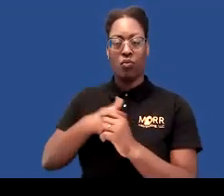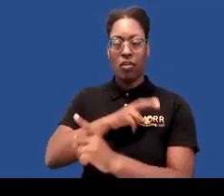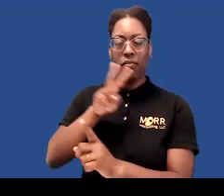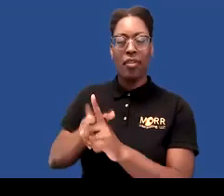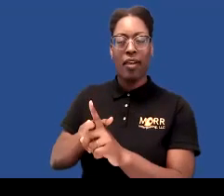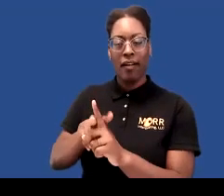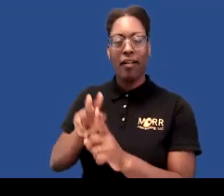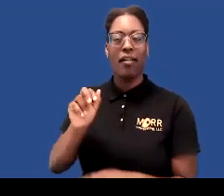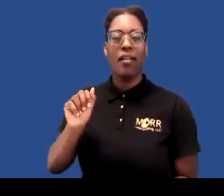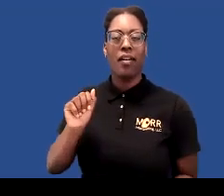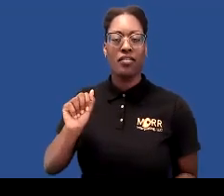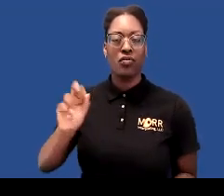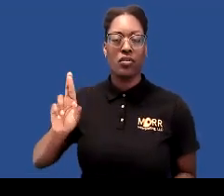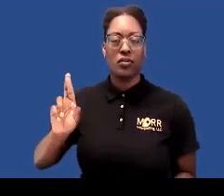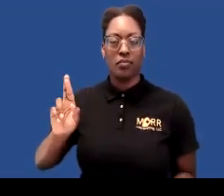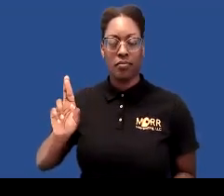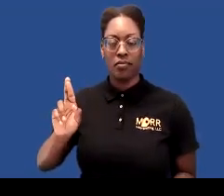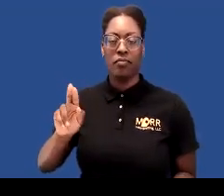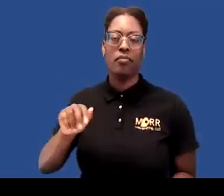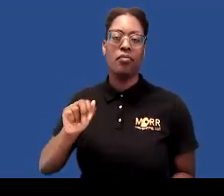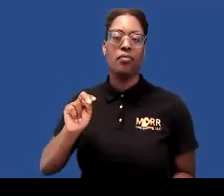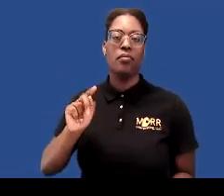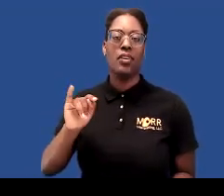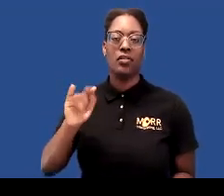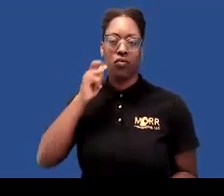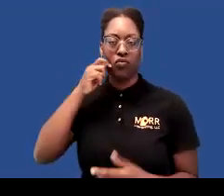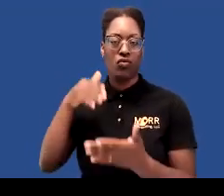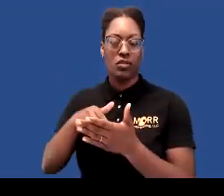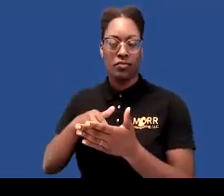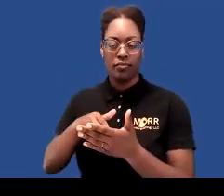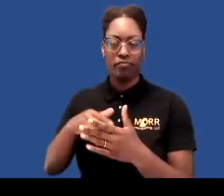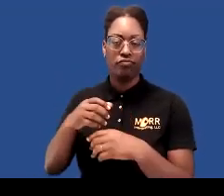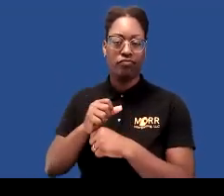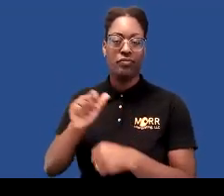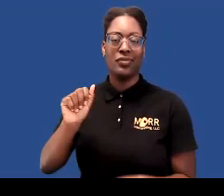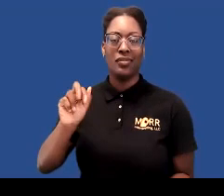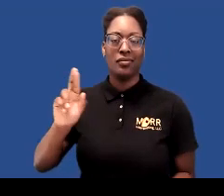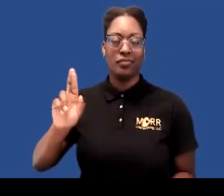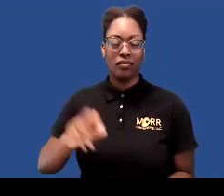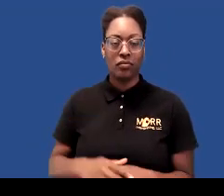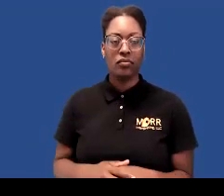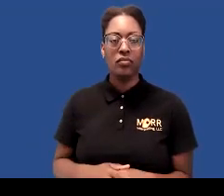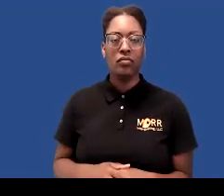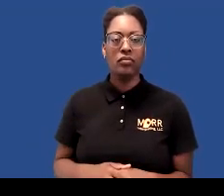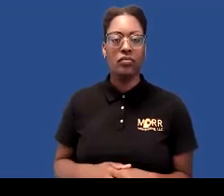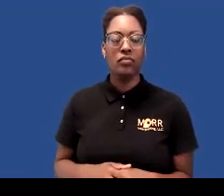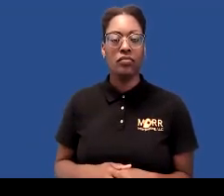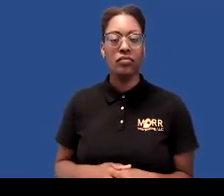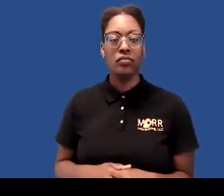that we craft that influence how we train tutors and the types of mindsets we cultivate within them. And what?